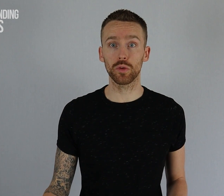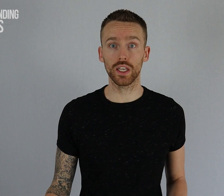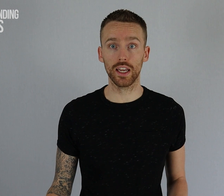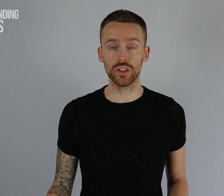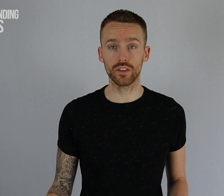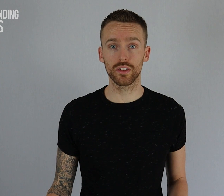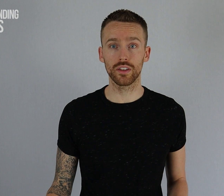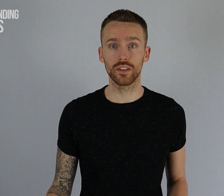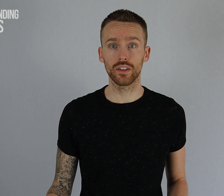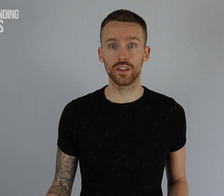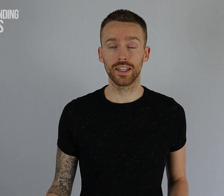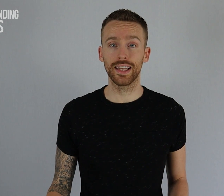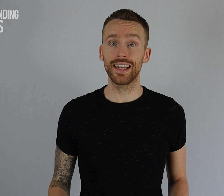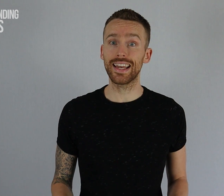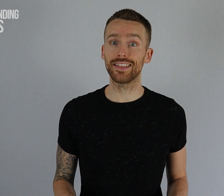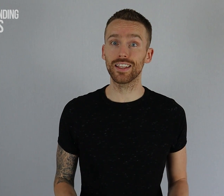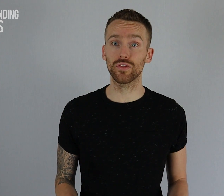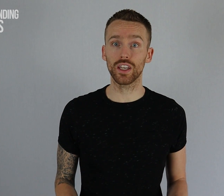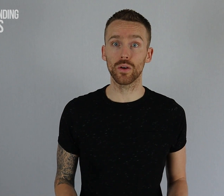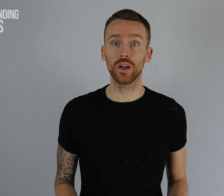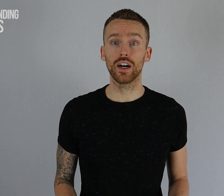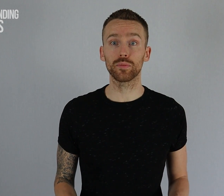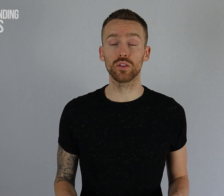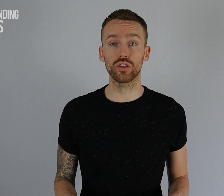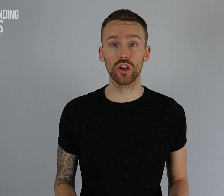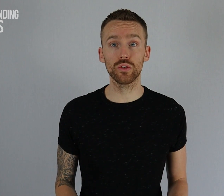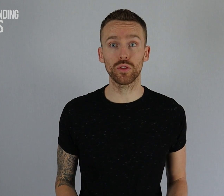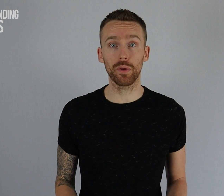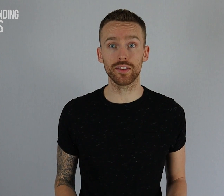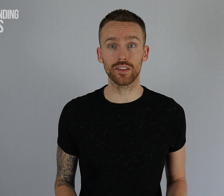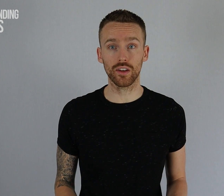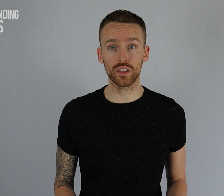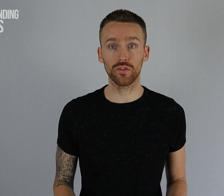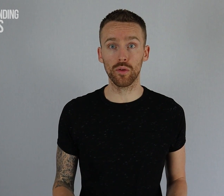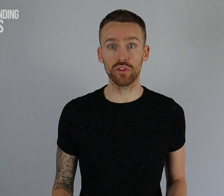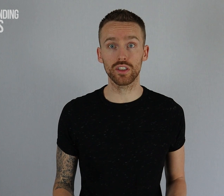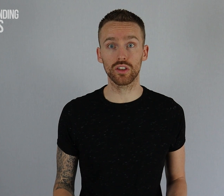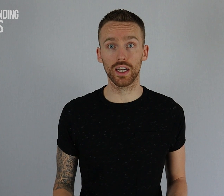communication. In this video, I'm going to show you some basic signs from British Sign